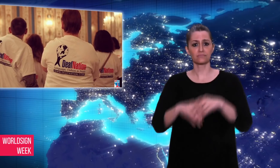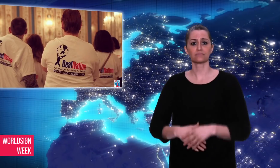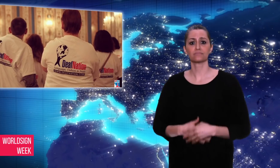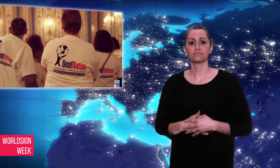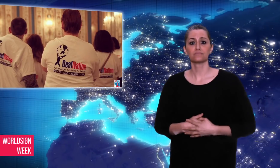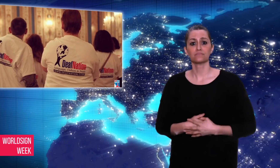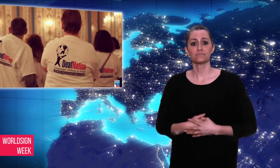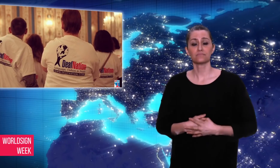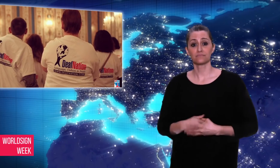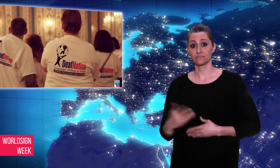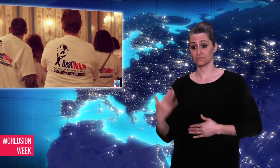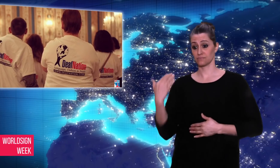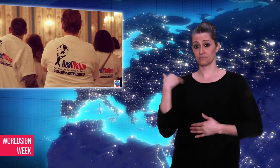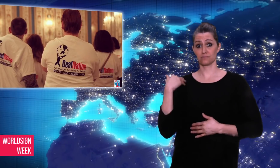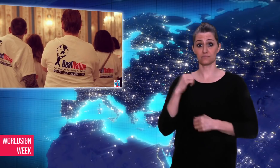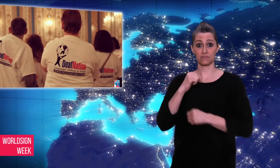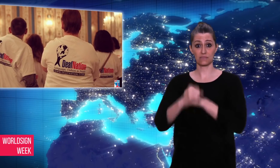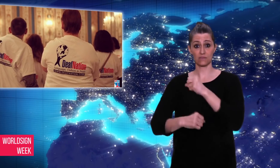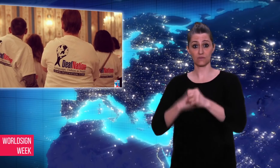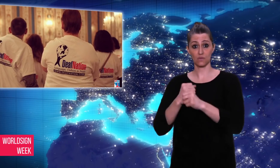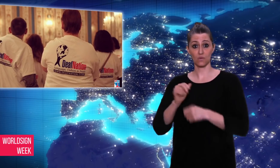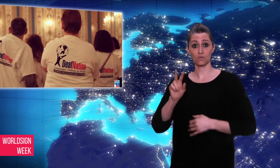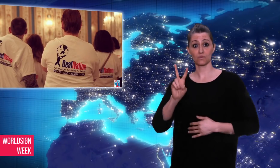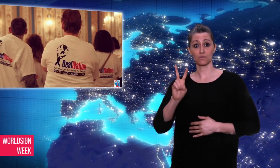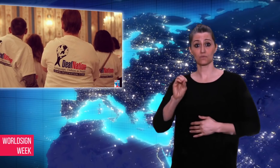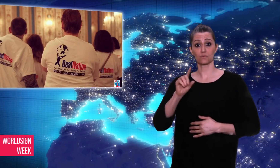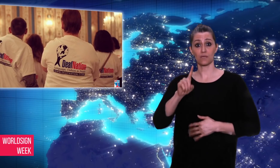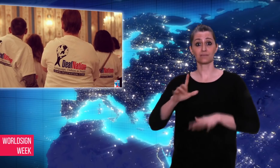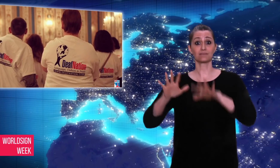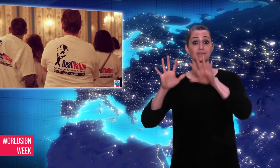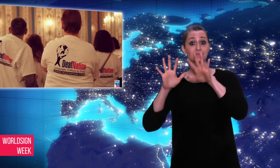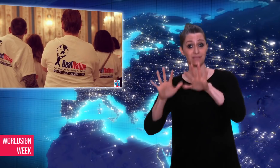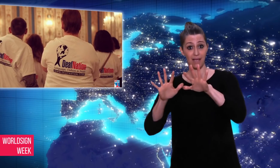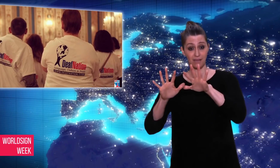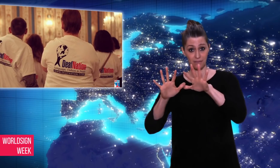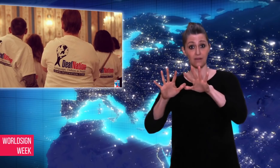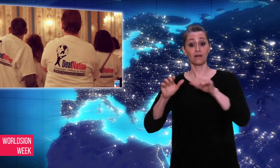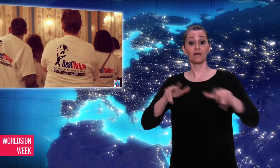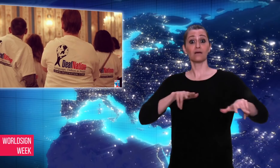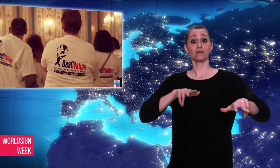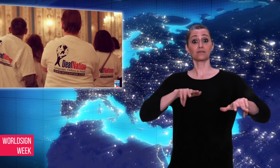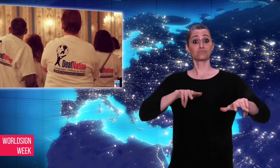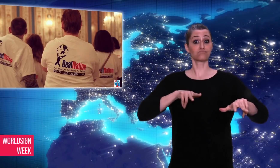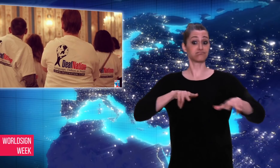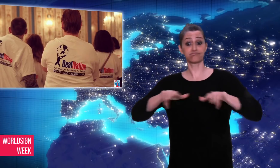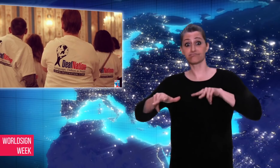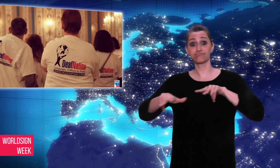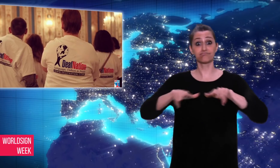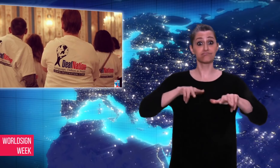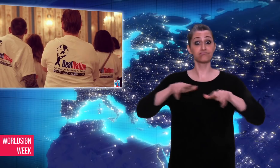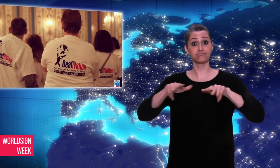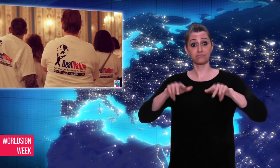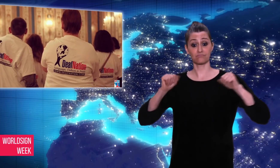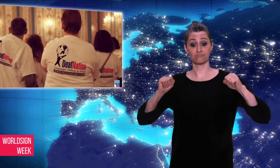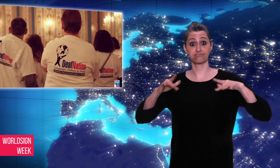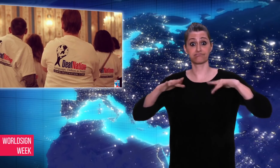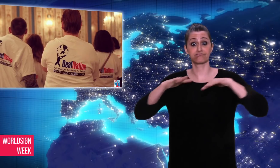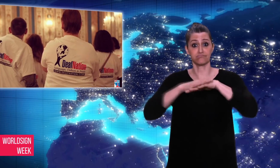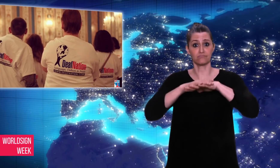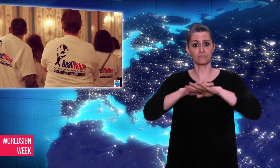patrons at each show. In 2010, they also hosted